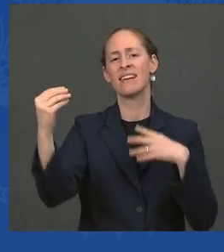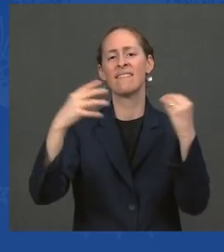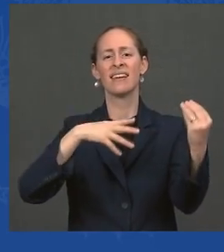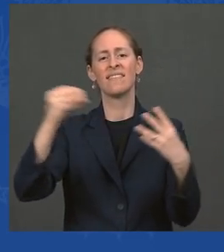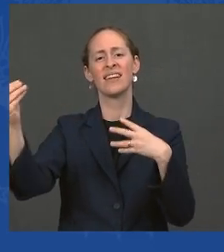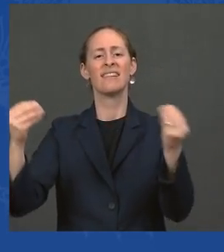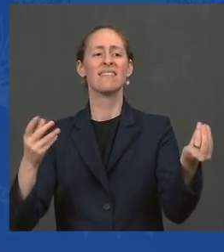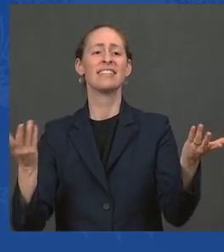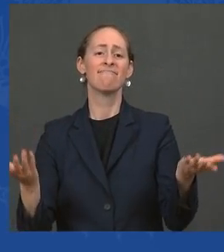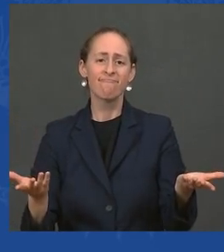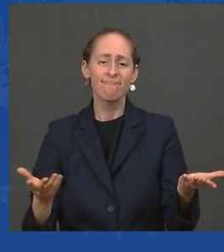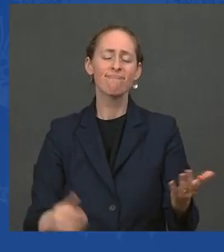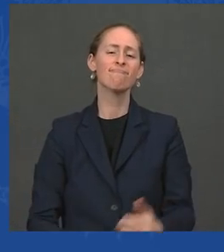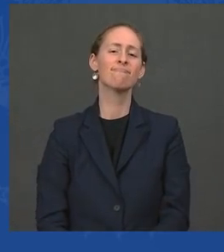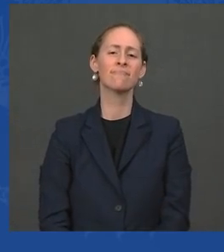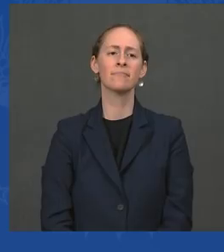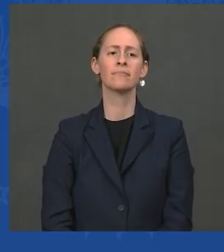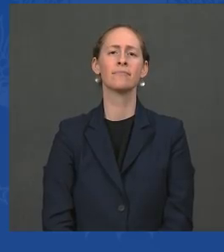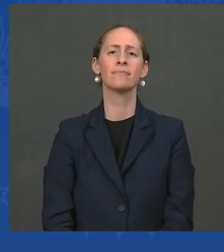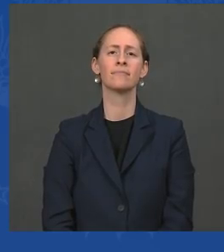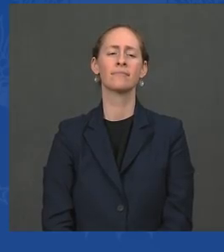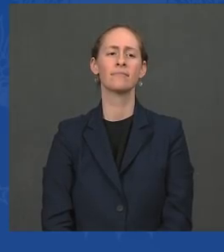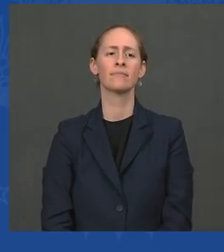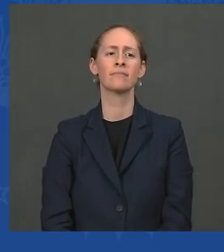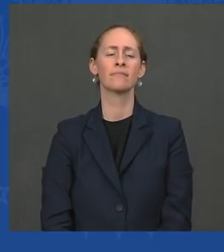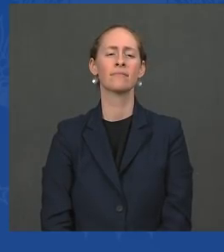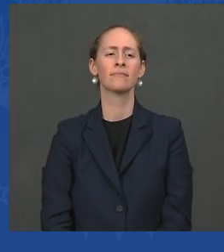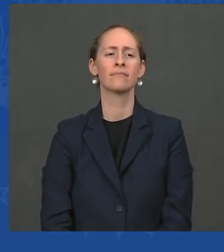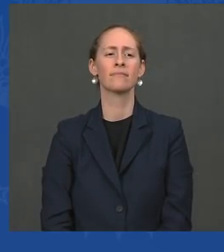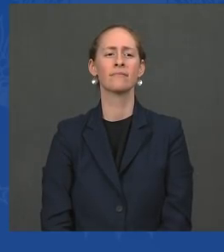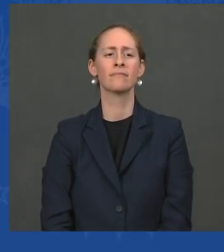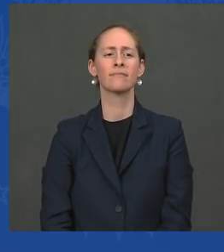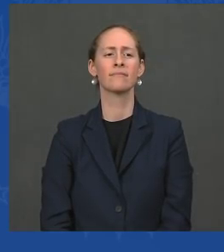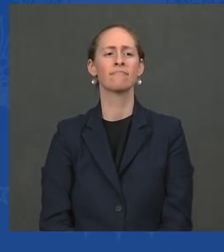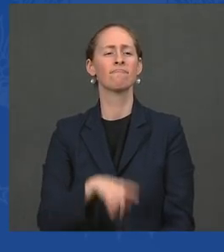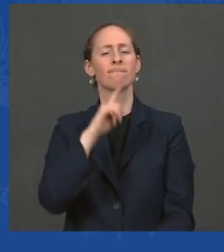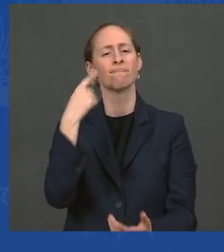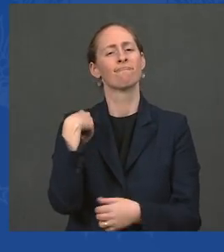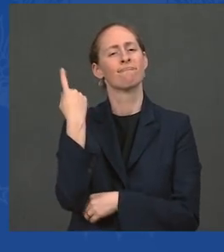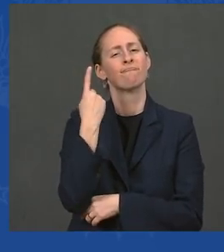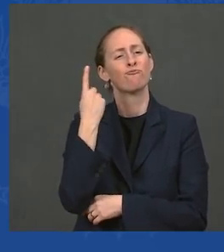I gained so much respect from my father as I got older because I thought about how much it --